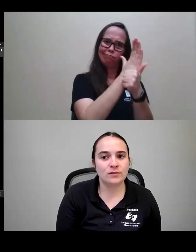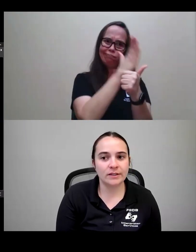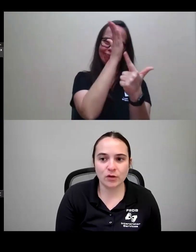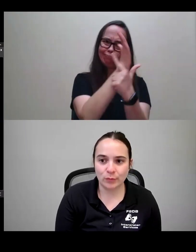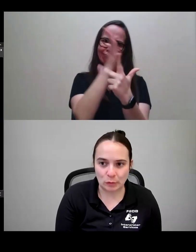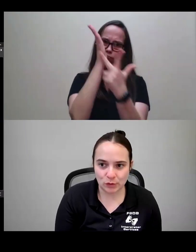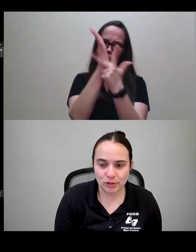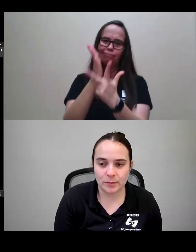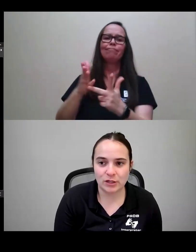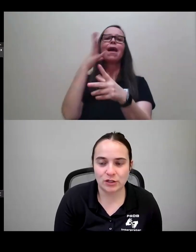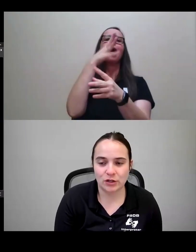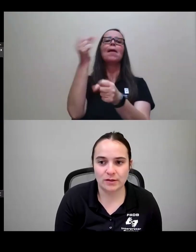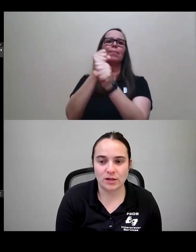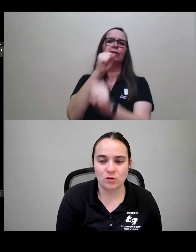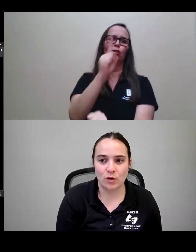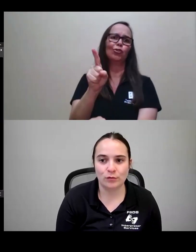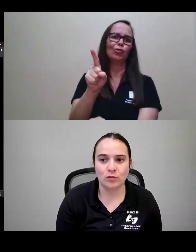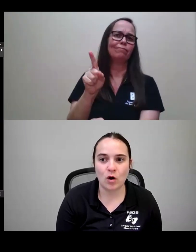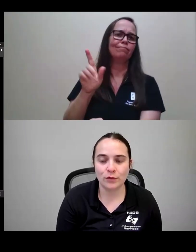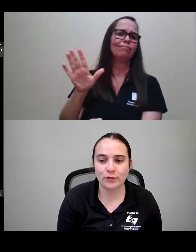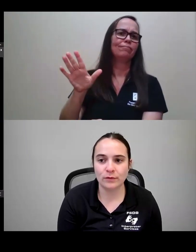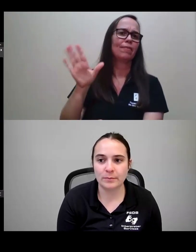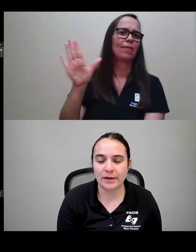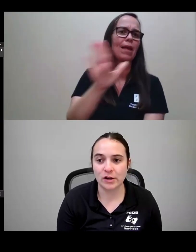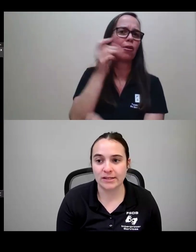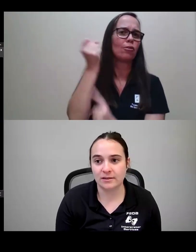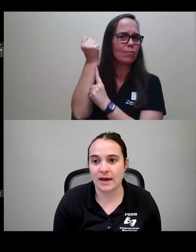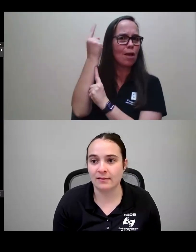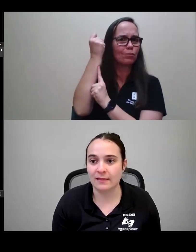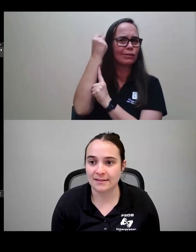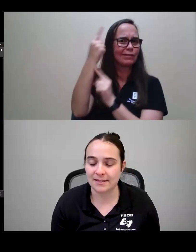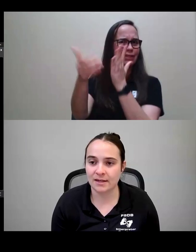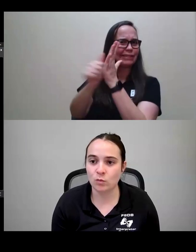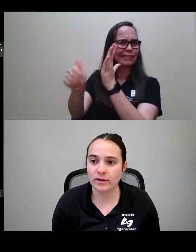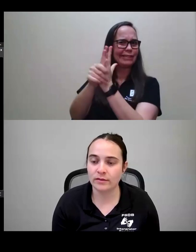it is really crucial to make sure that you go through all three periods of that lesson